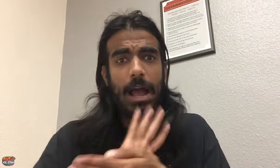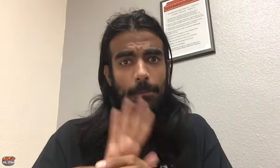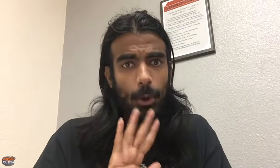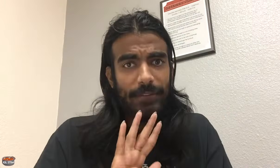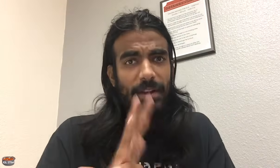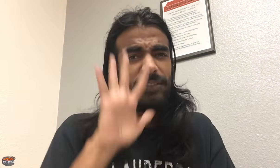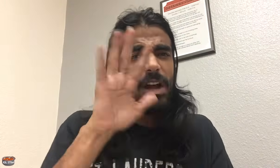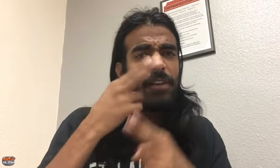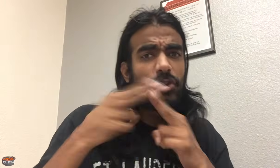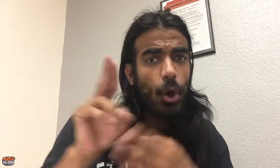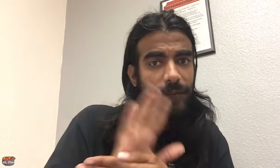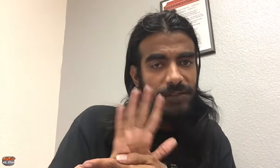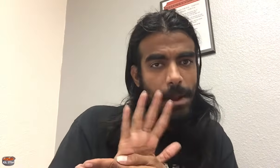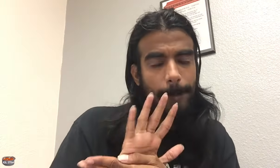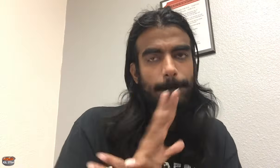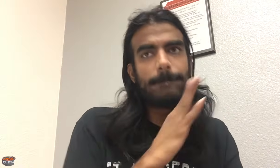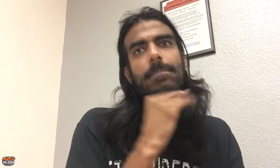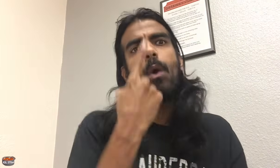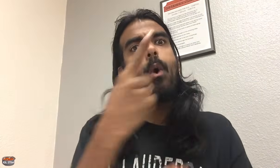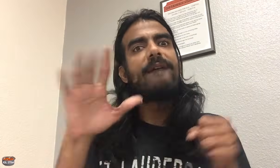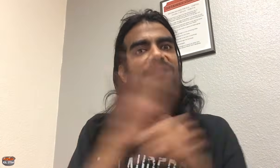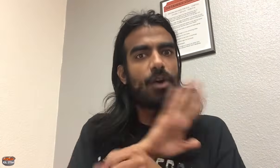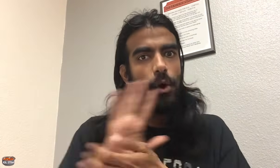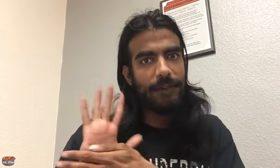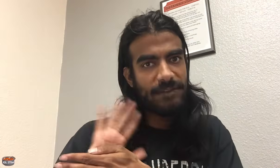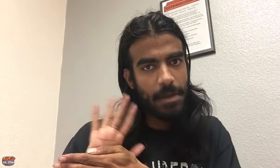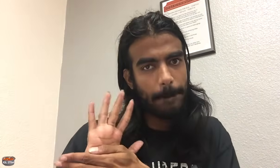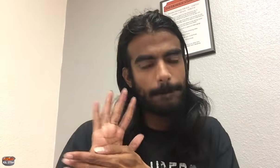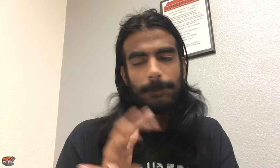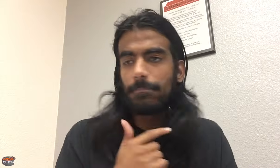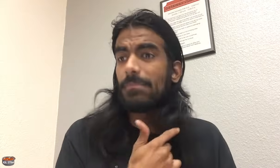things. We've made about 5 movies, well 5 short films and one full-length movie.